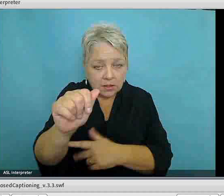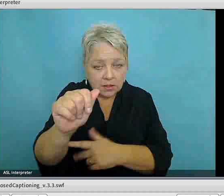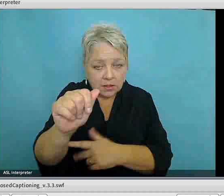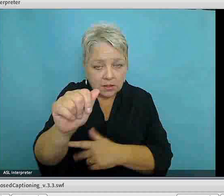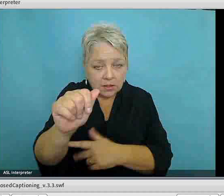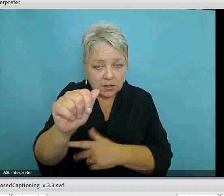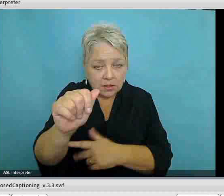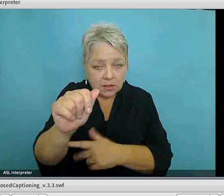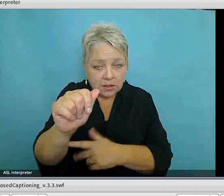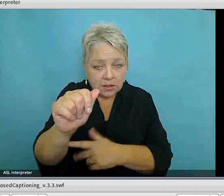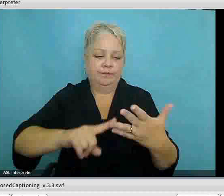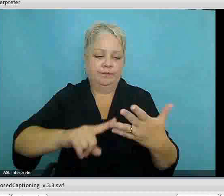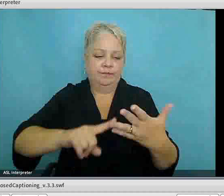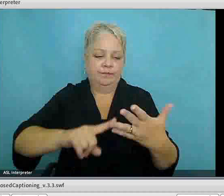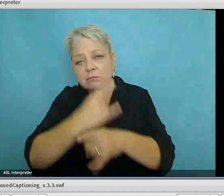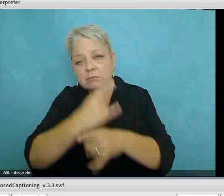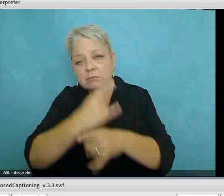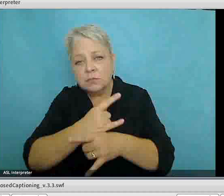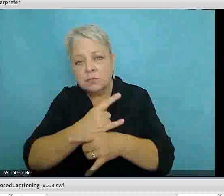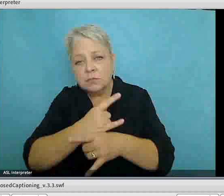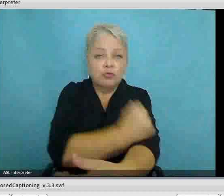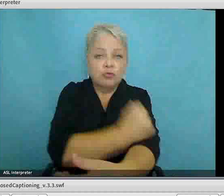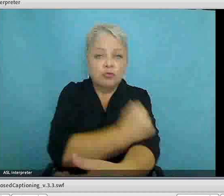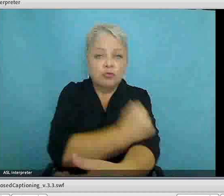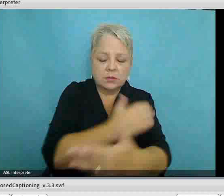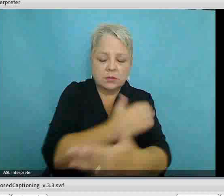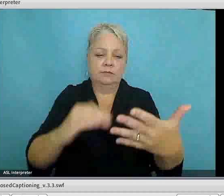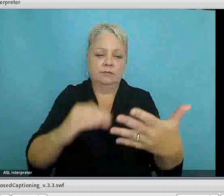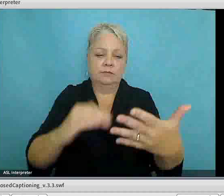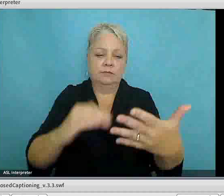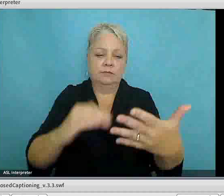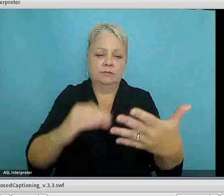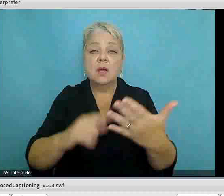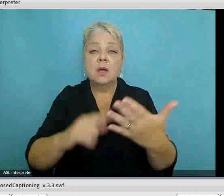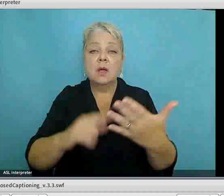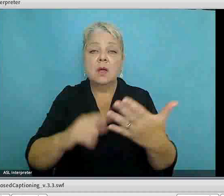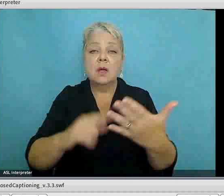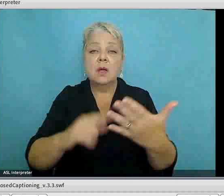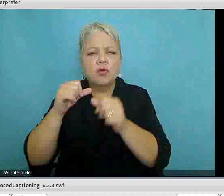Some have multiple chronic illnesses or functional and cognitive limitations.